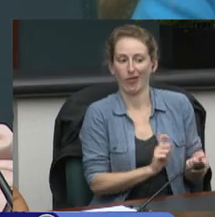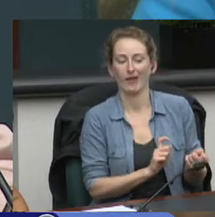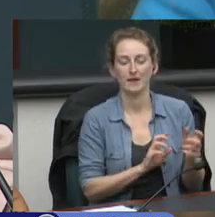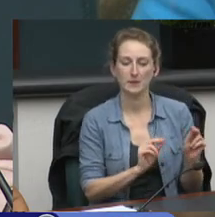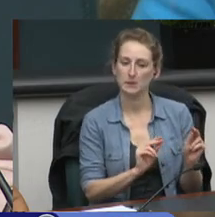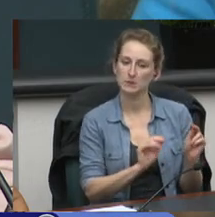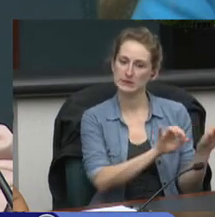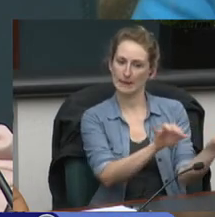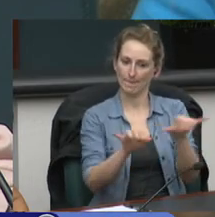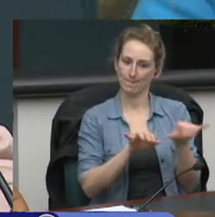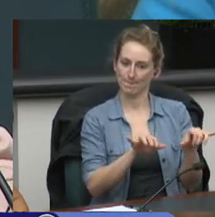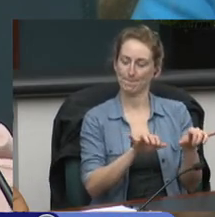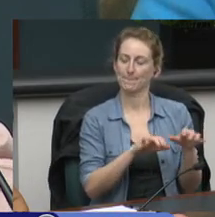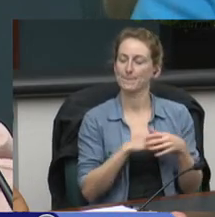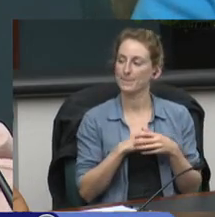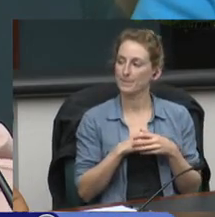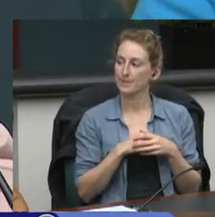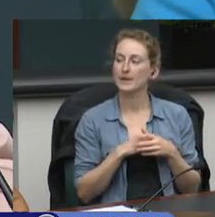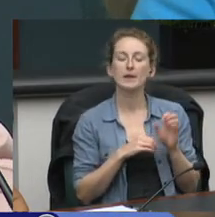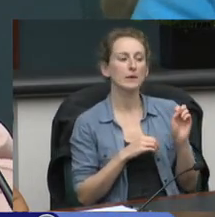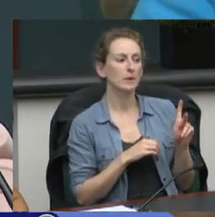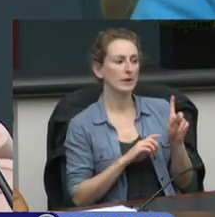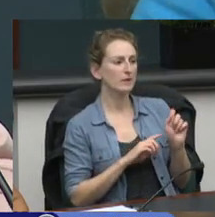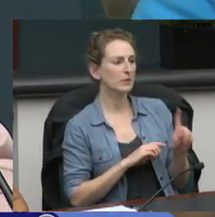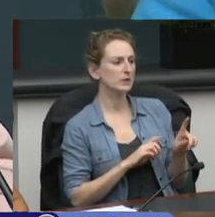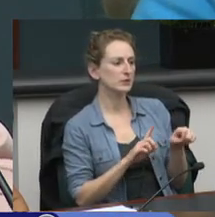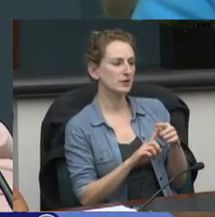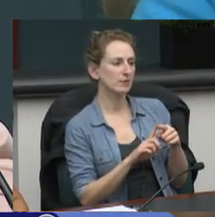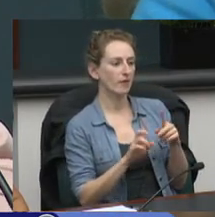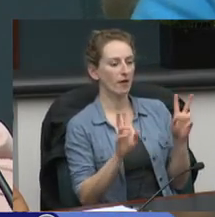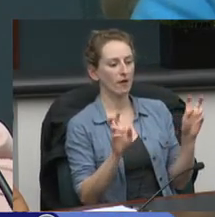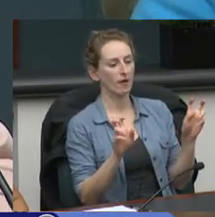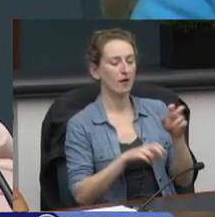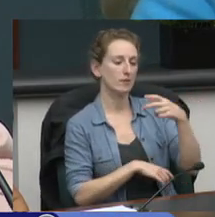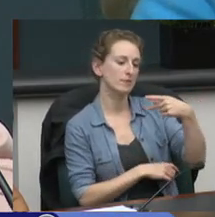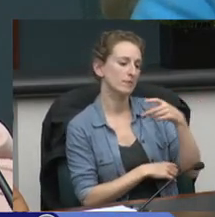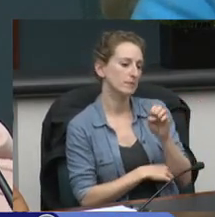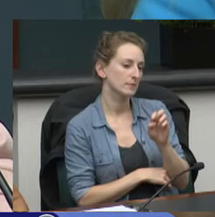question about the perpetuity and affordable housing what is the answer to